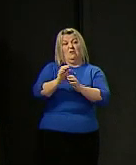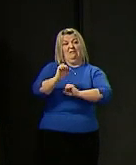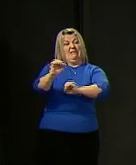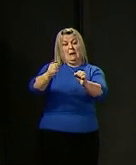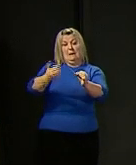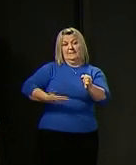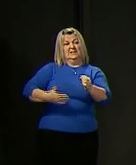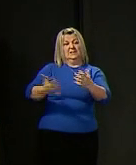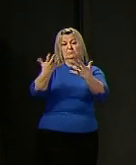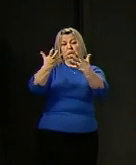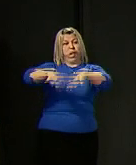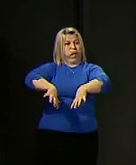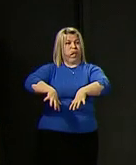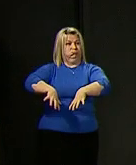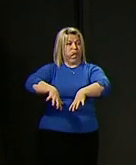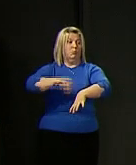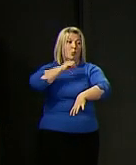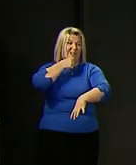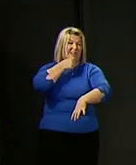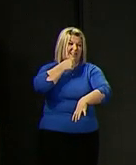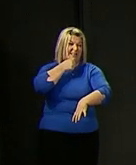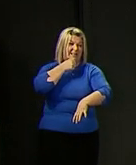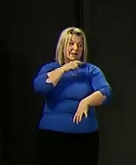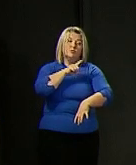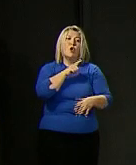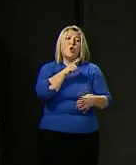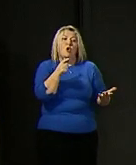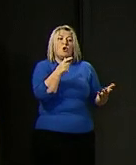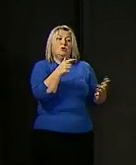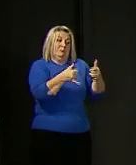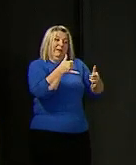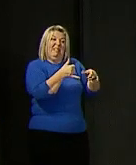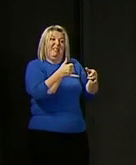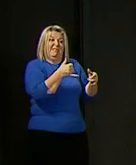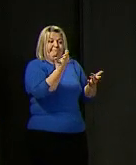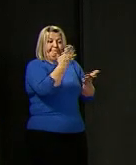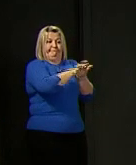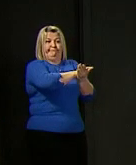the drop and demands they're pouring milk down the drain so what extra help